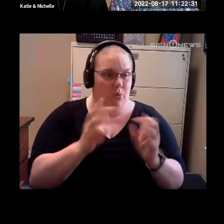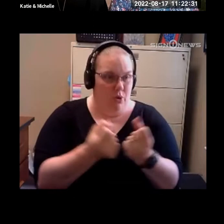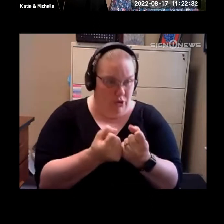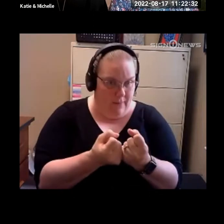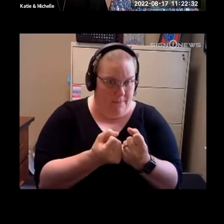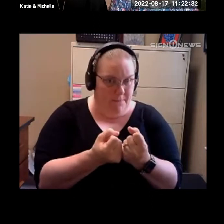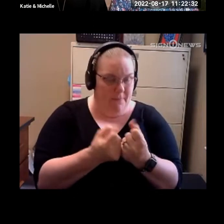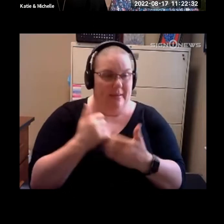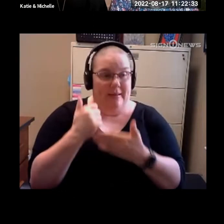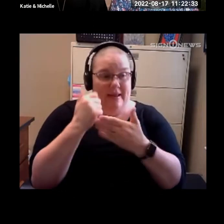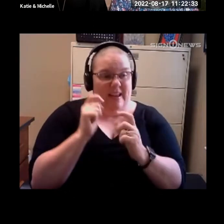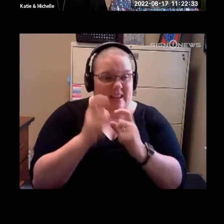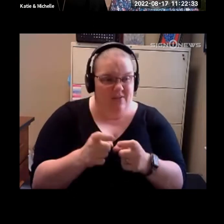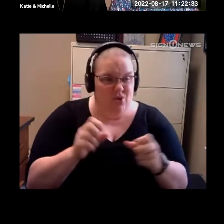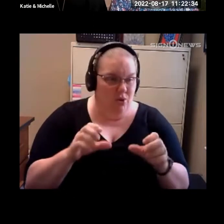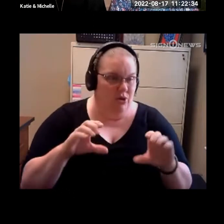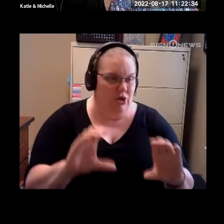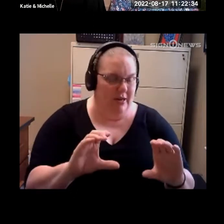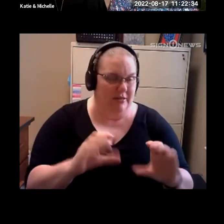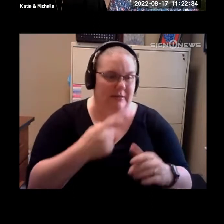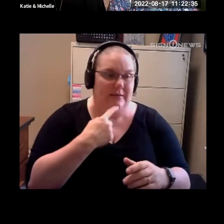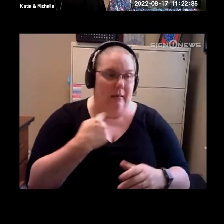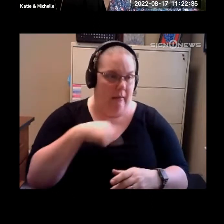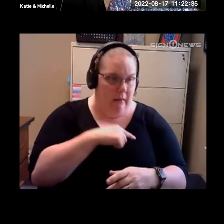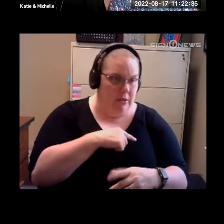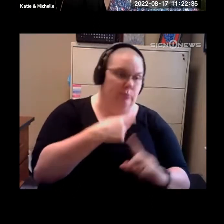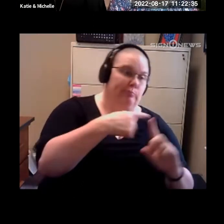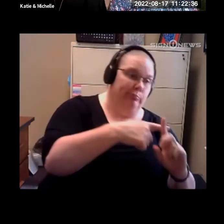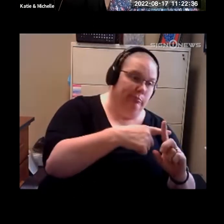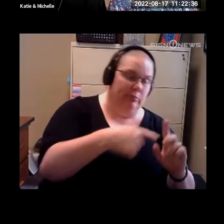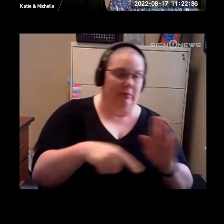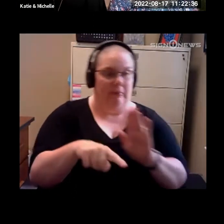a chance to tell us and the self-advocates what was good or what was helpful to you and then it